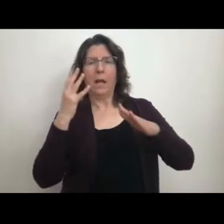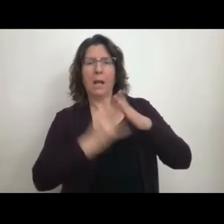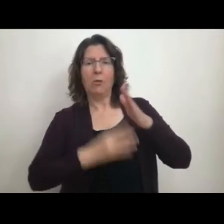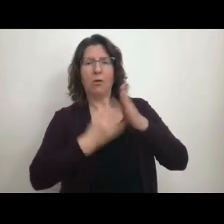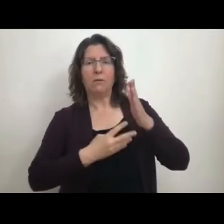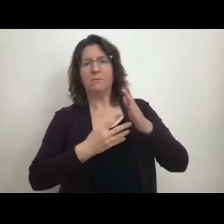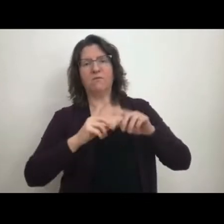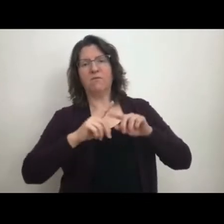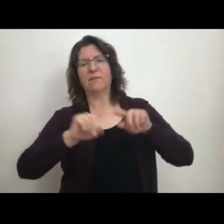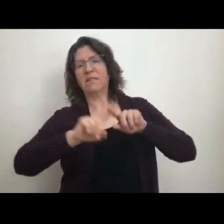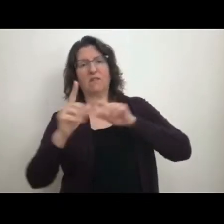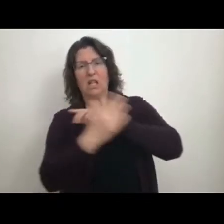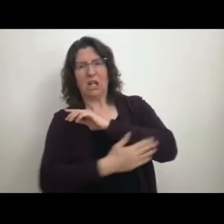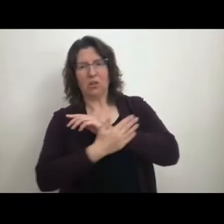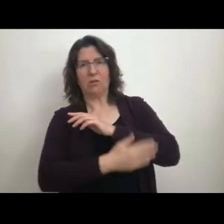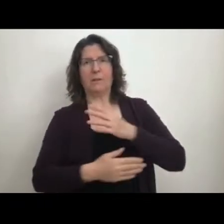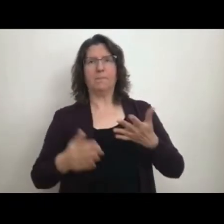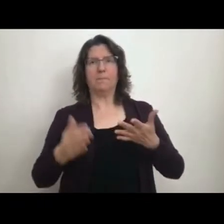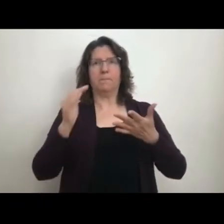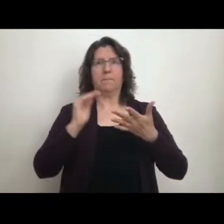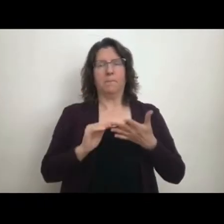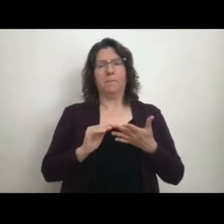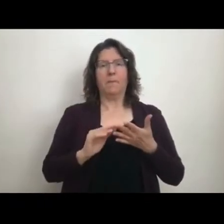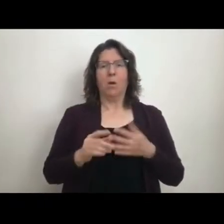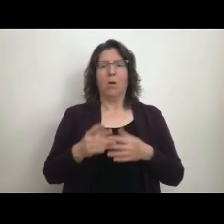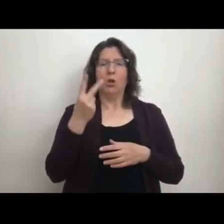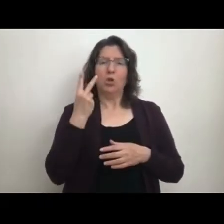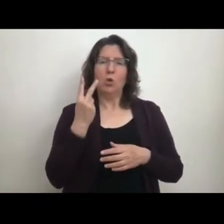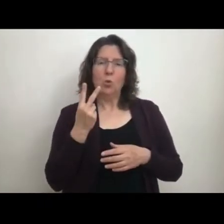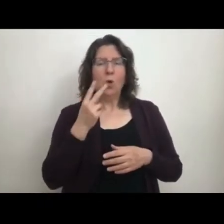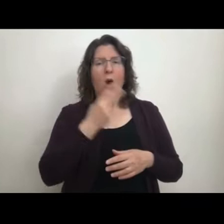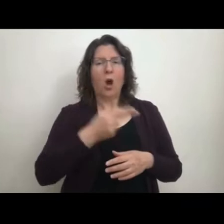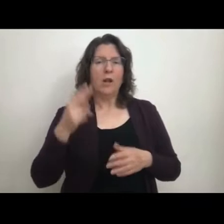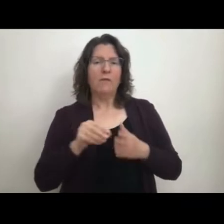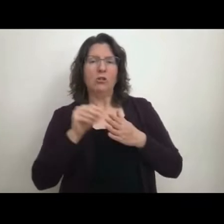One was an immigrant recently relocated to Canada.